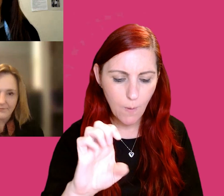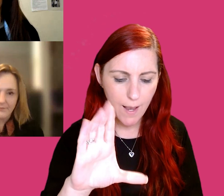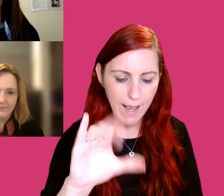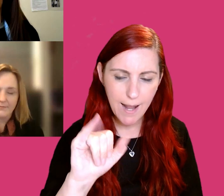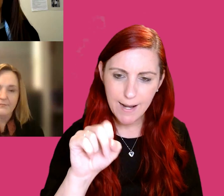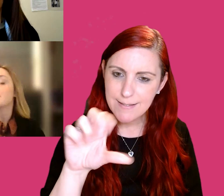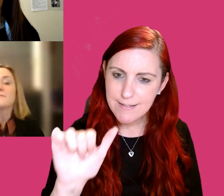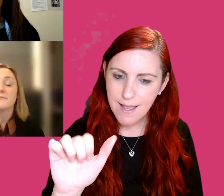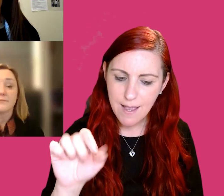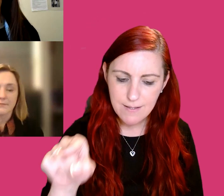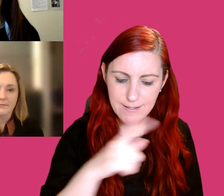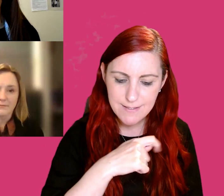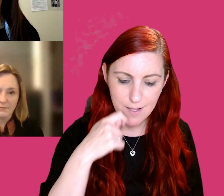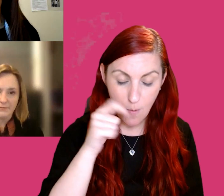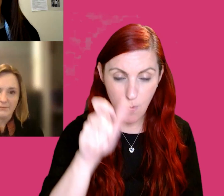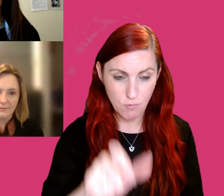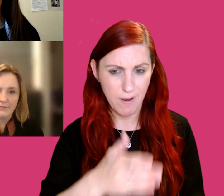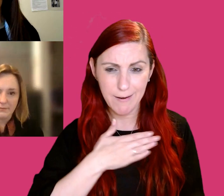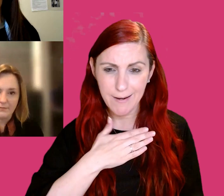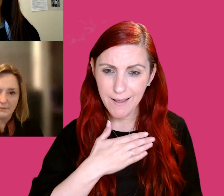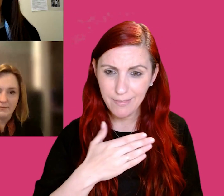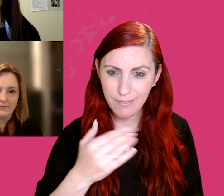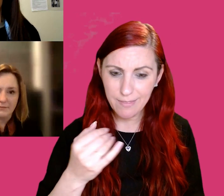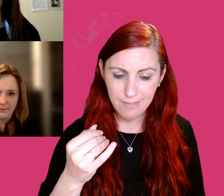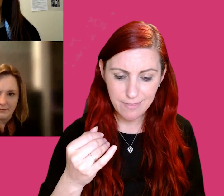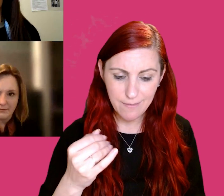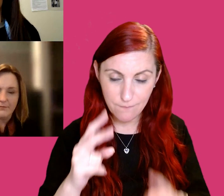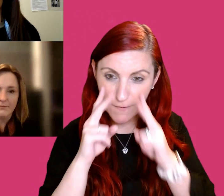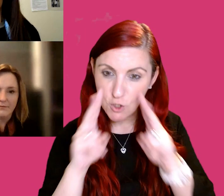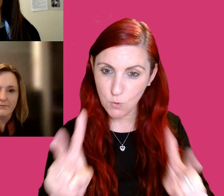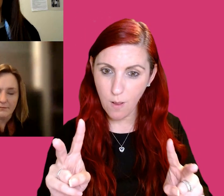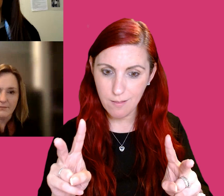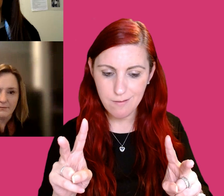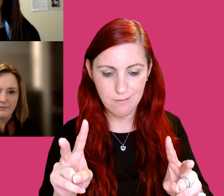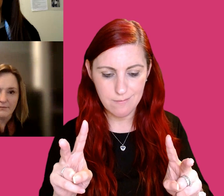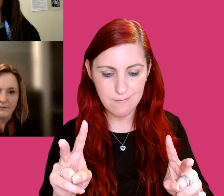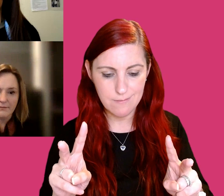the this person really liked the mention of the par of visuals as reaching wider audiences and